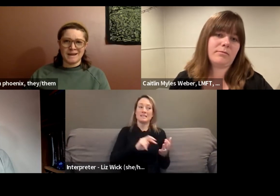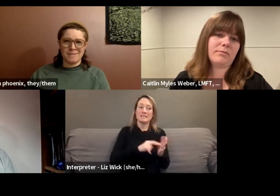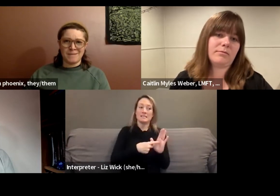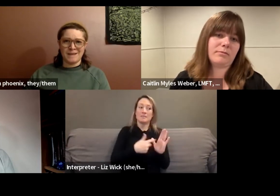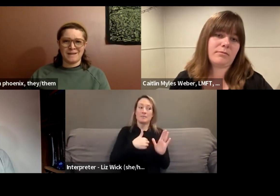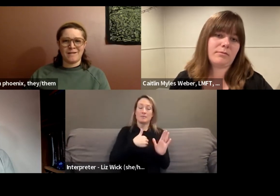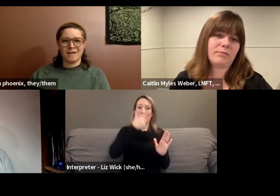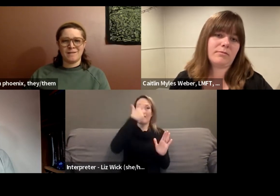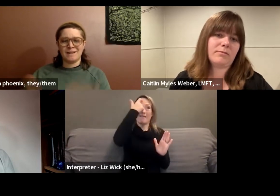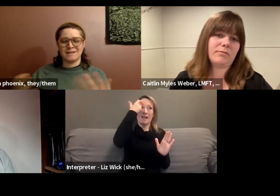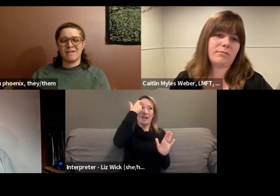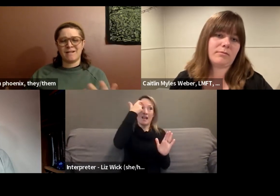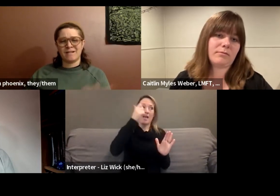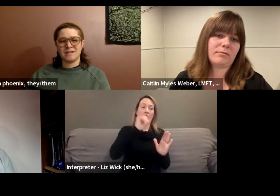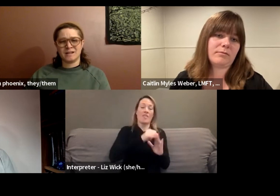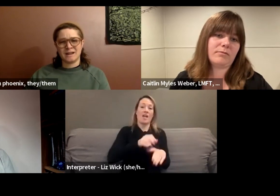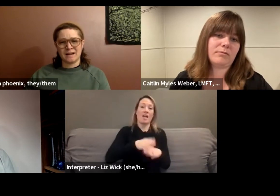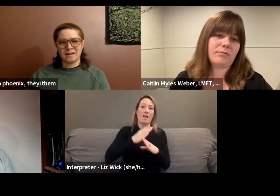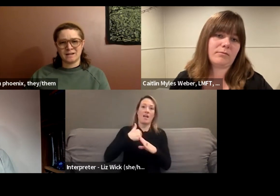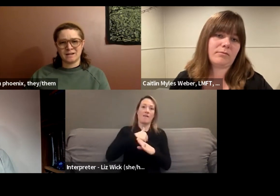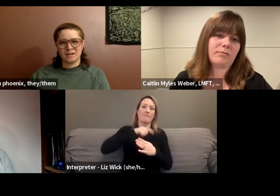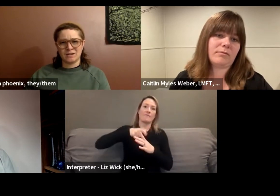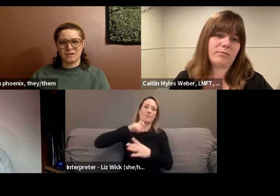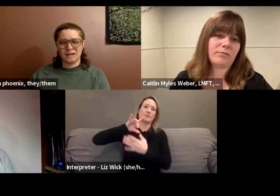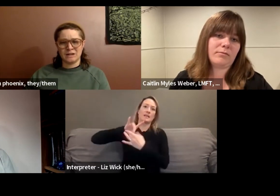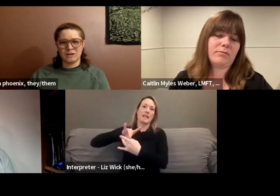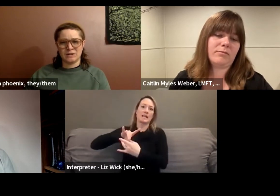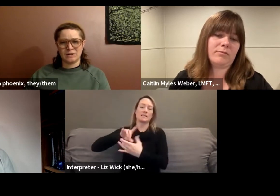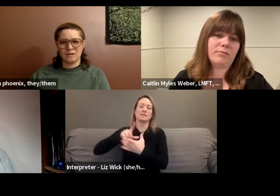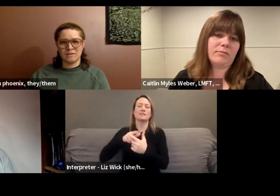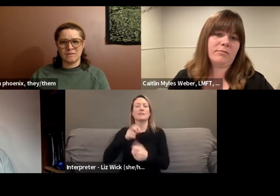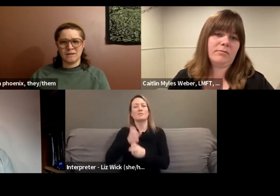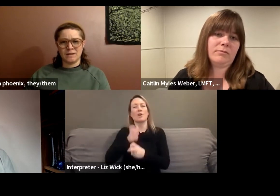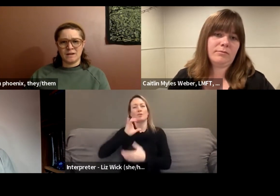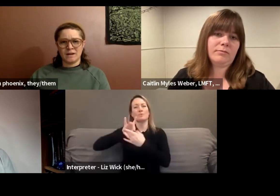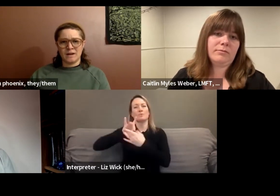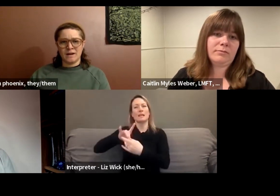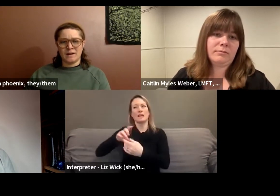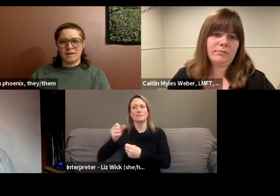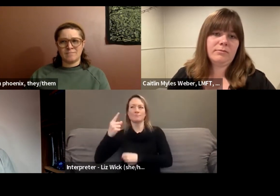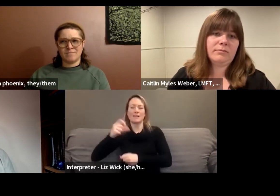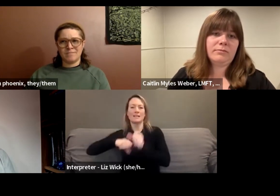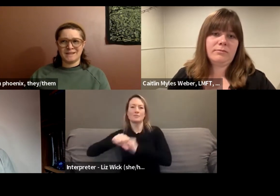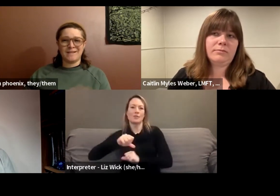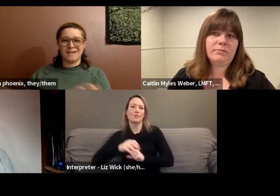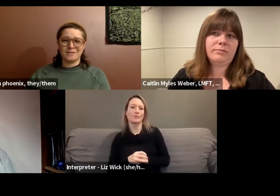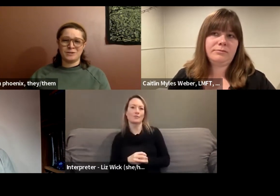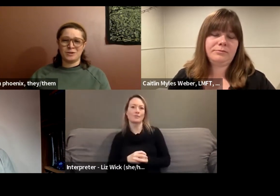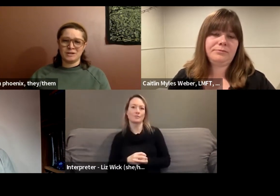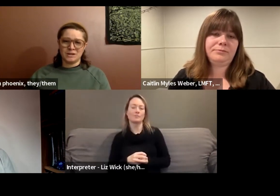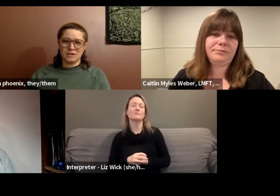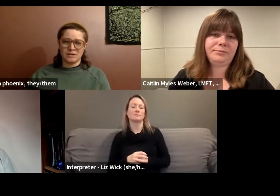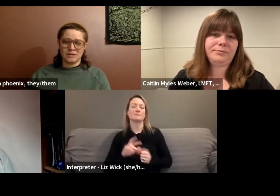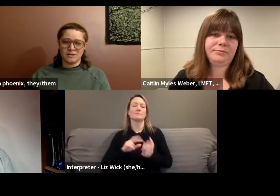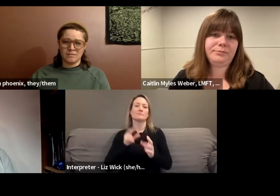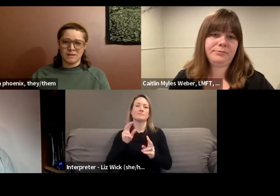and it makes it harder to connect and to understand each other, makes it harder to trust each other.